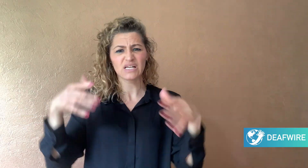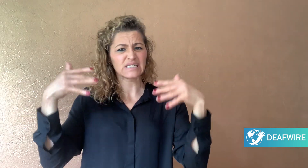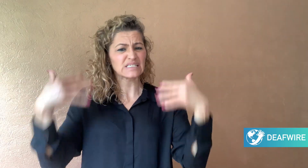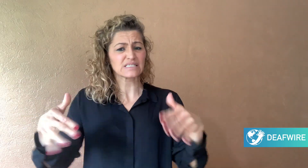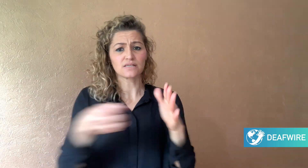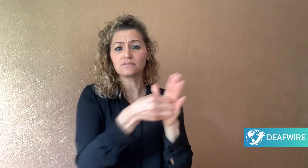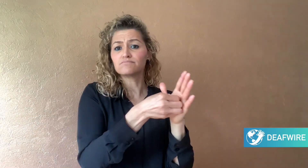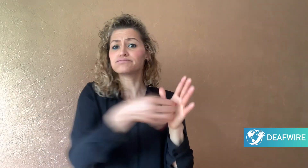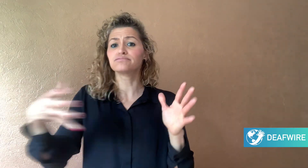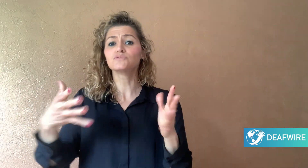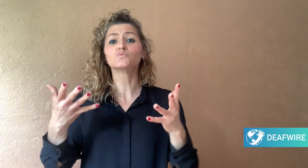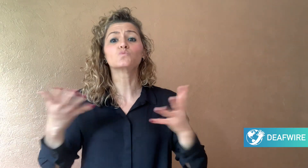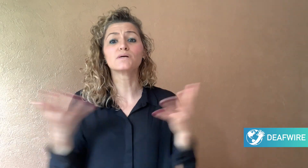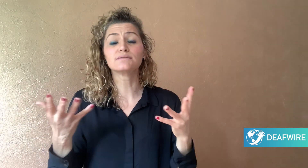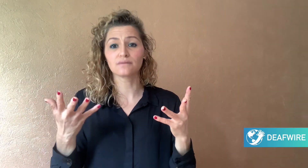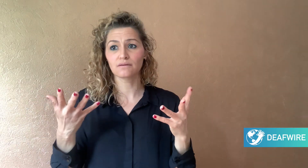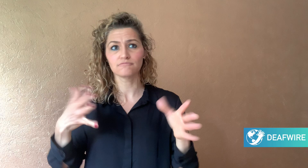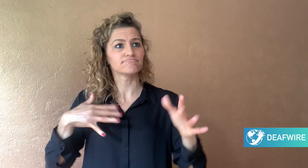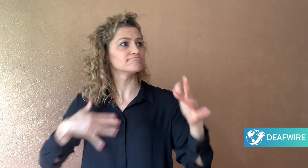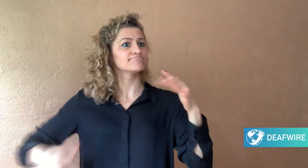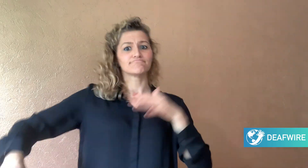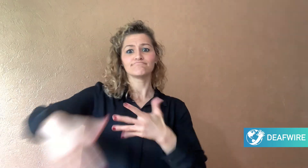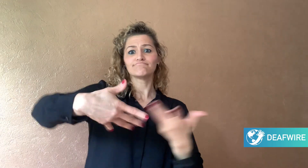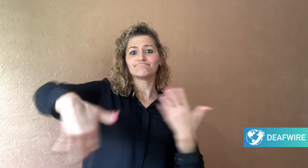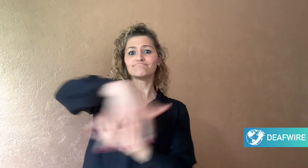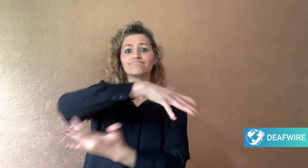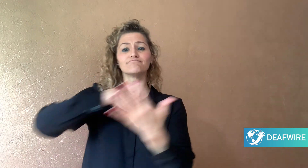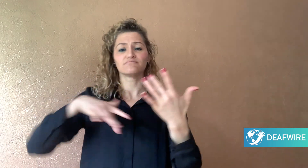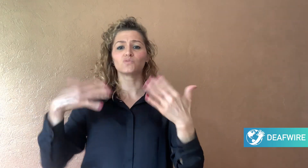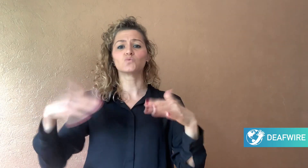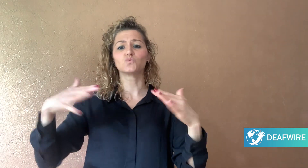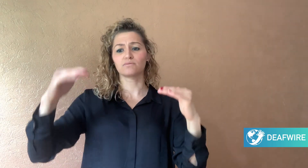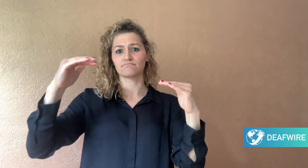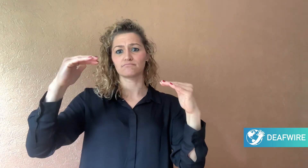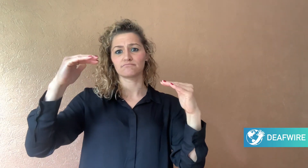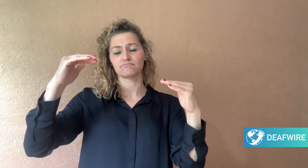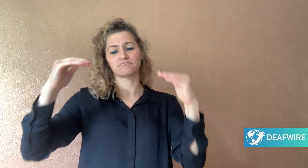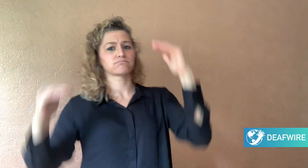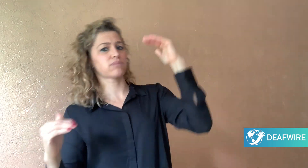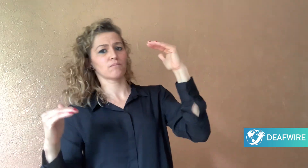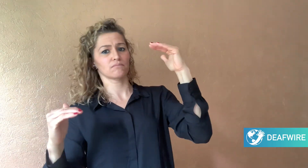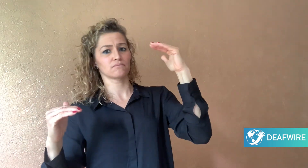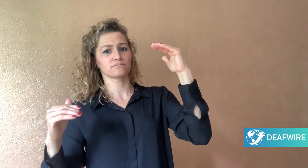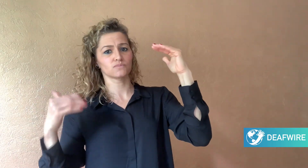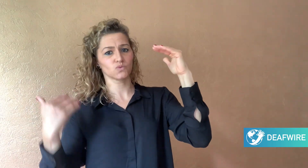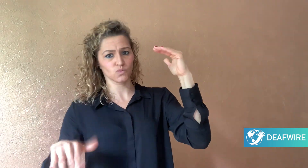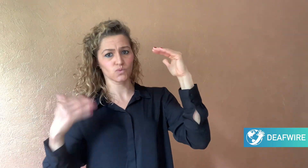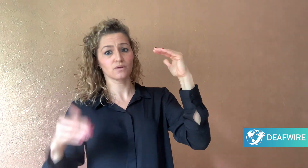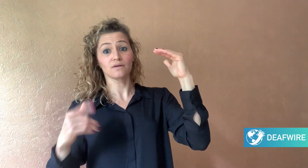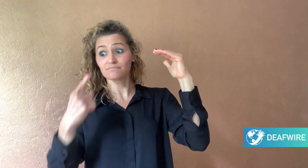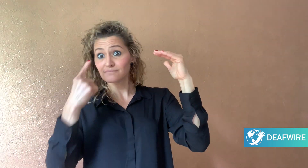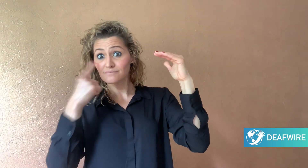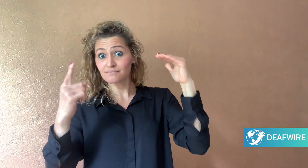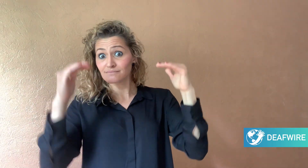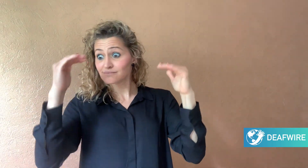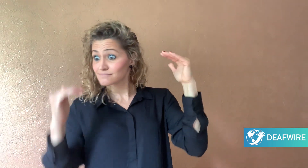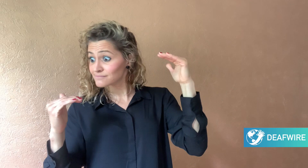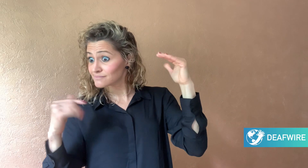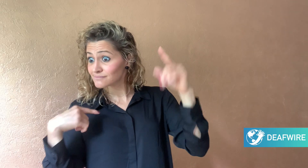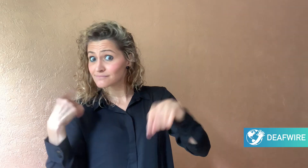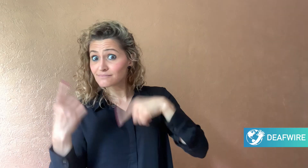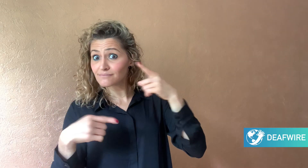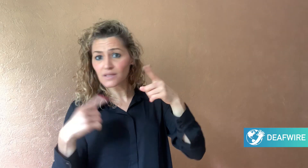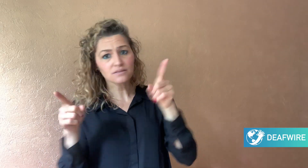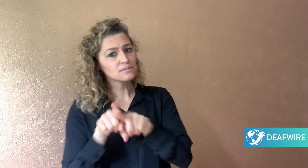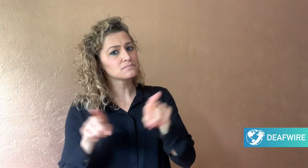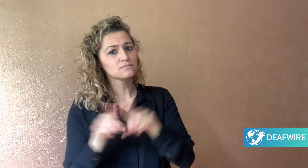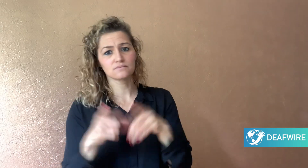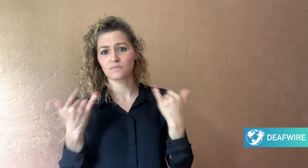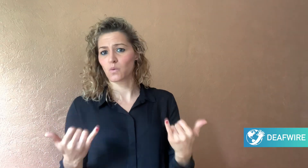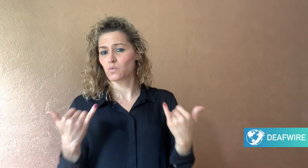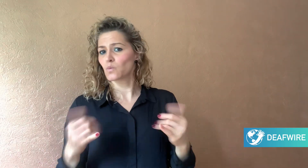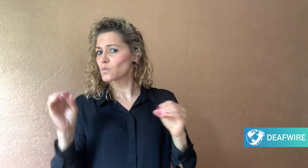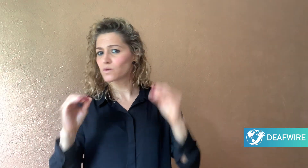in society, and the effects are still seen today -